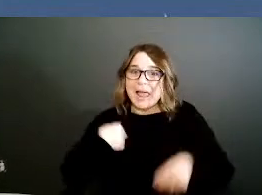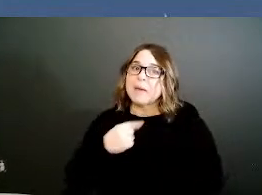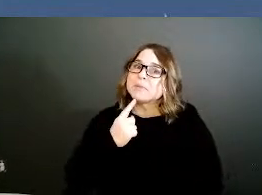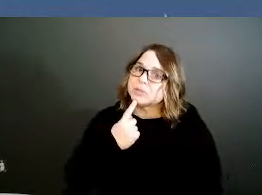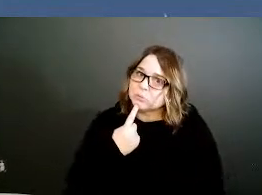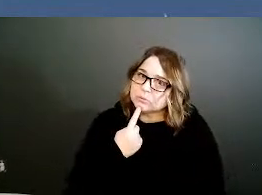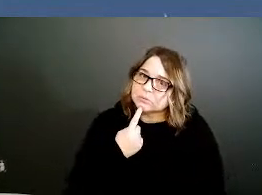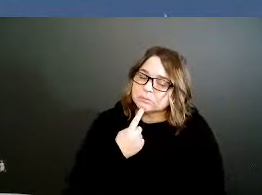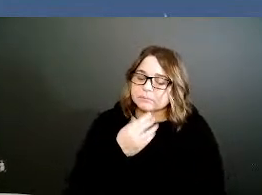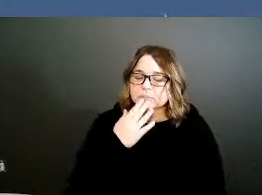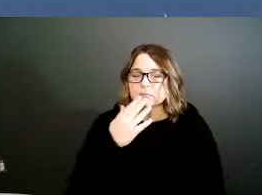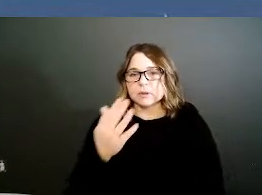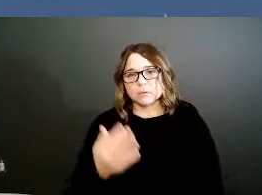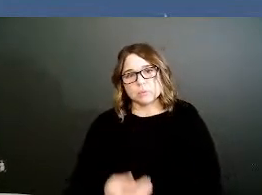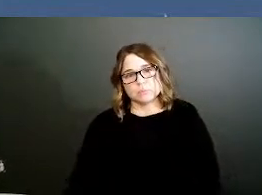≫ COUNCIL PRESIDENT BENDER: THANK YOU.